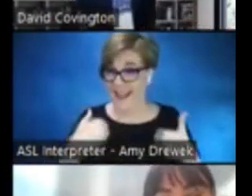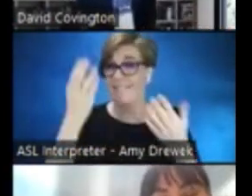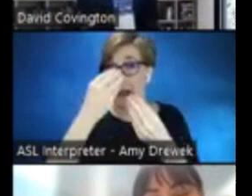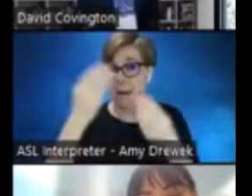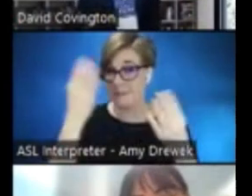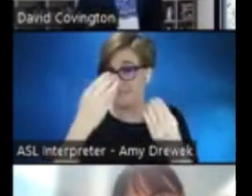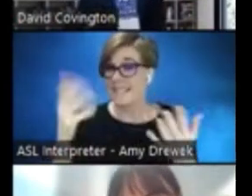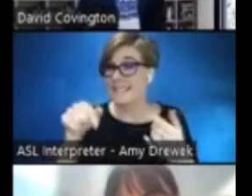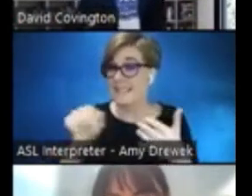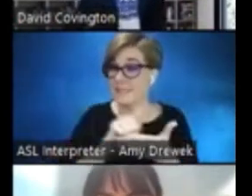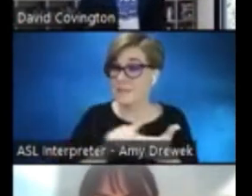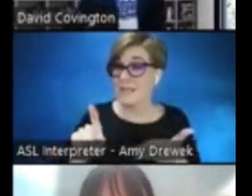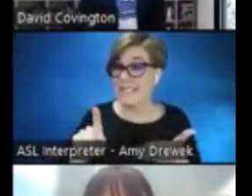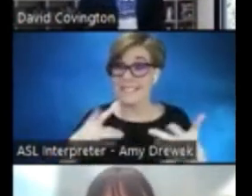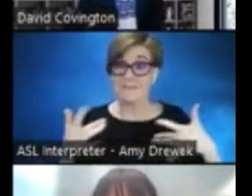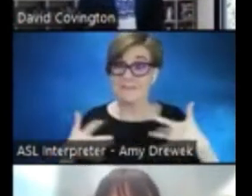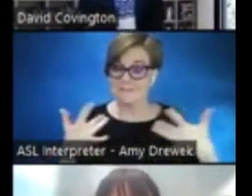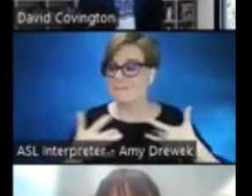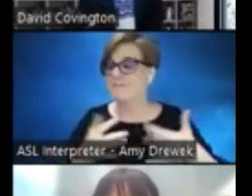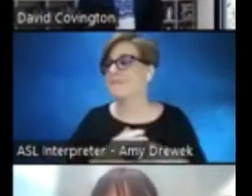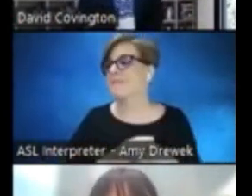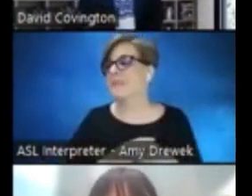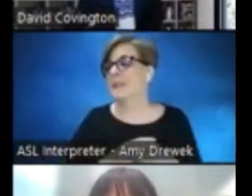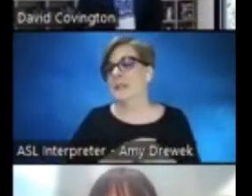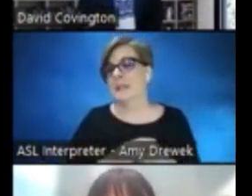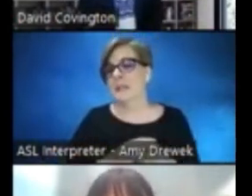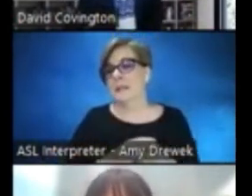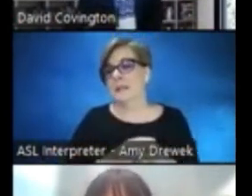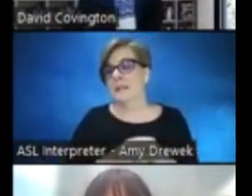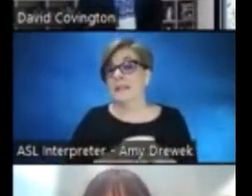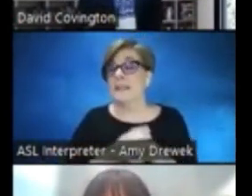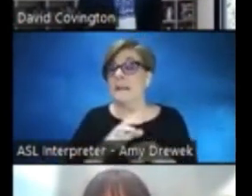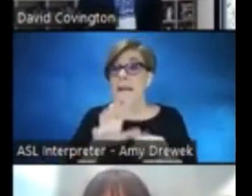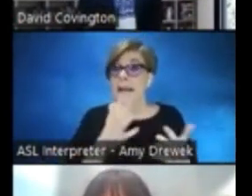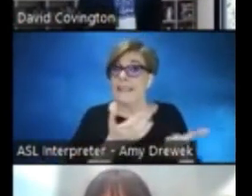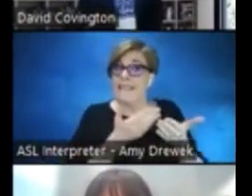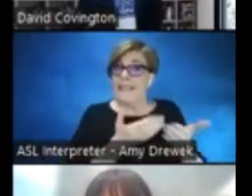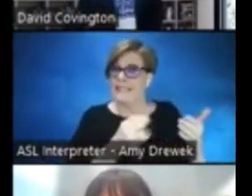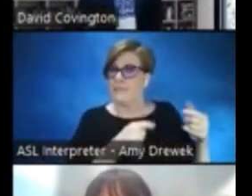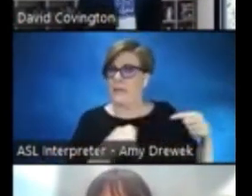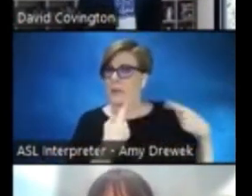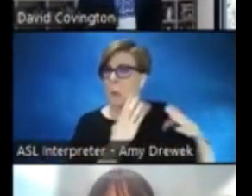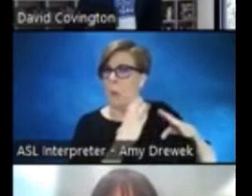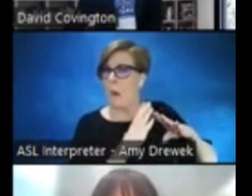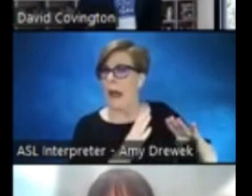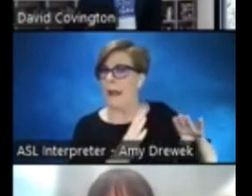THINGS HAVE BEEN ON QUIET OR ON HOLD FOR A WHILE AS WE EMERGED